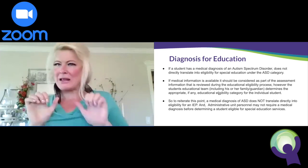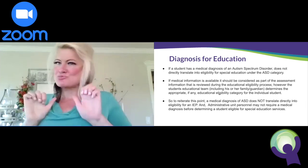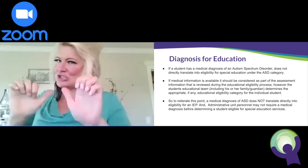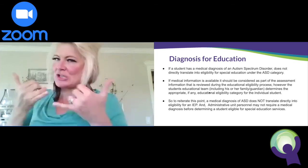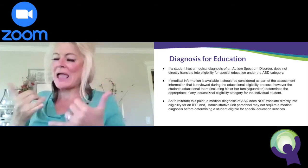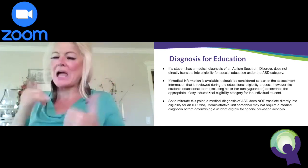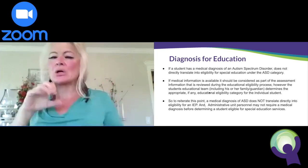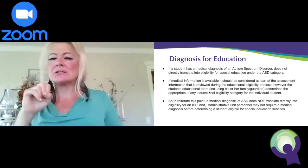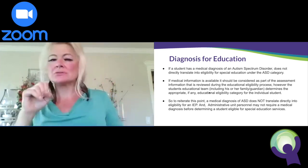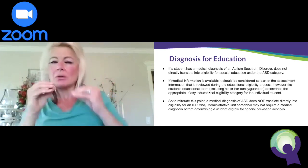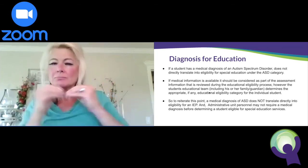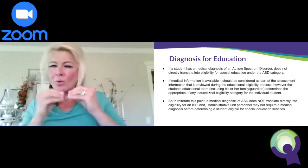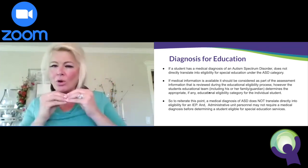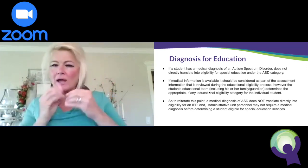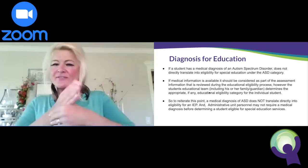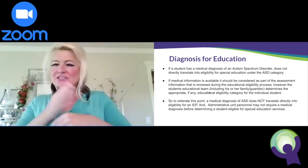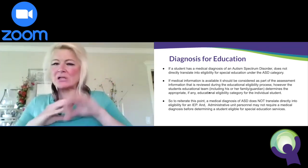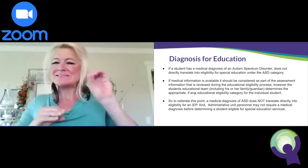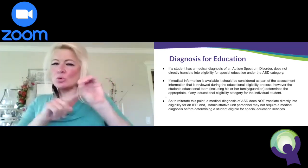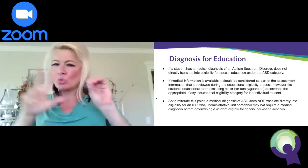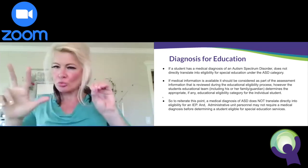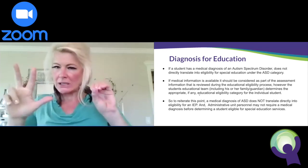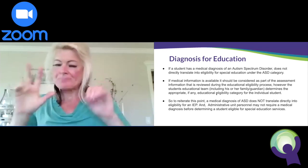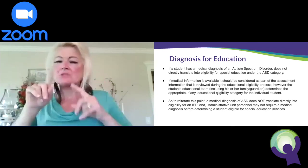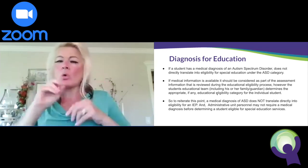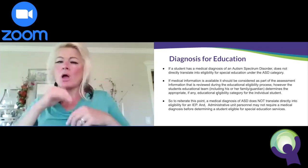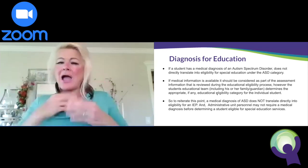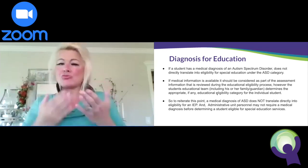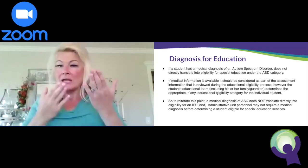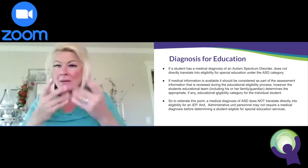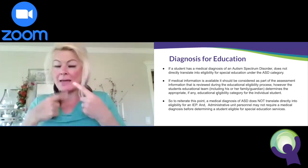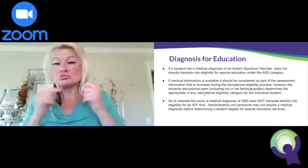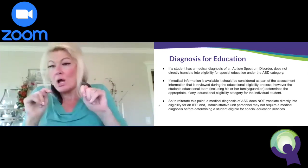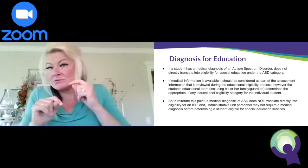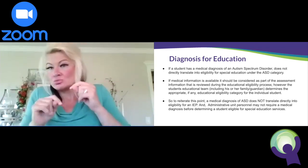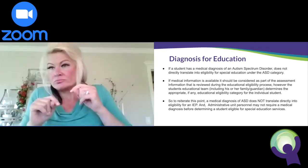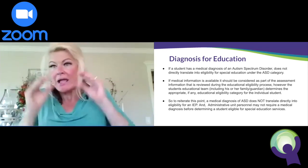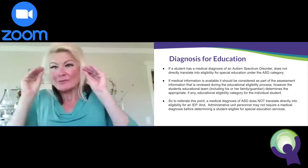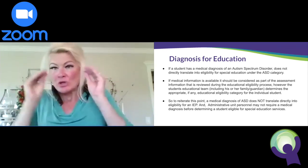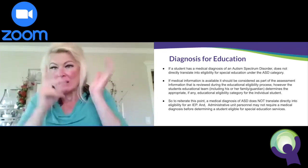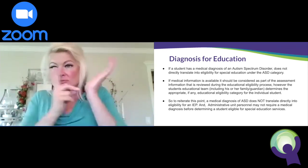Ed that I'm really trying to push a more intervention of